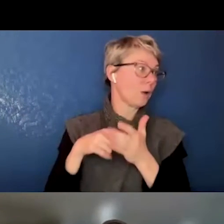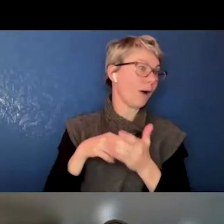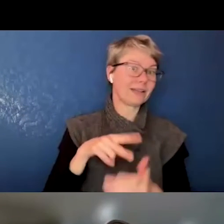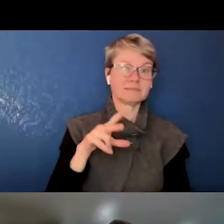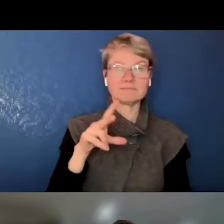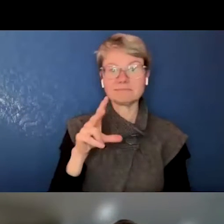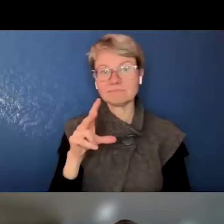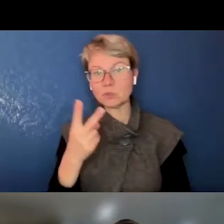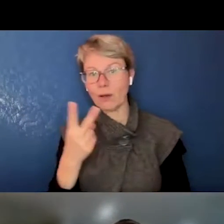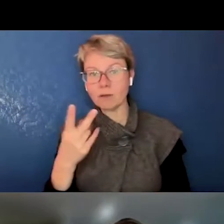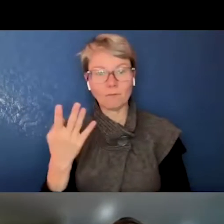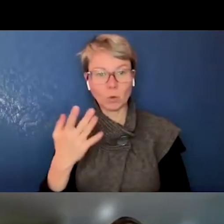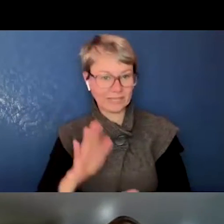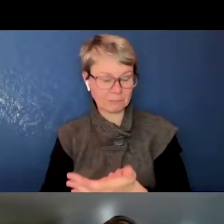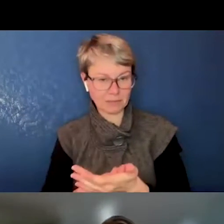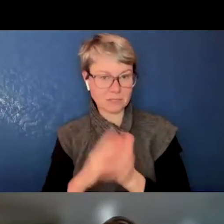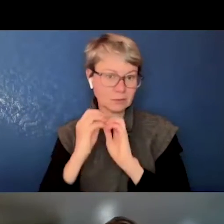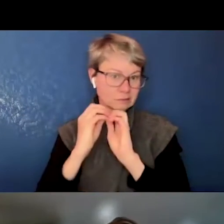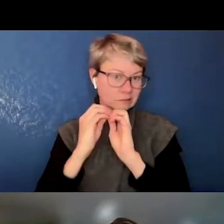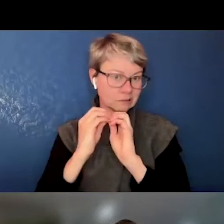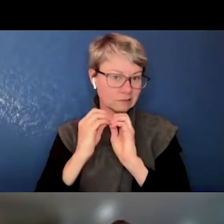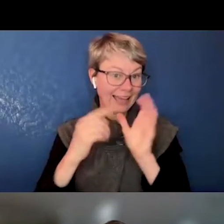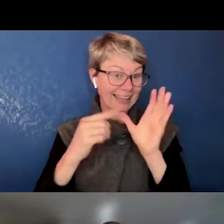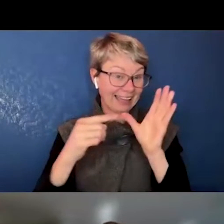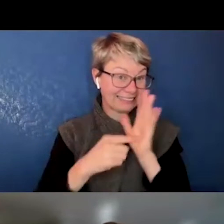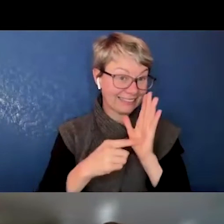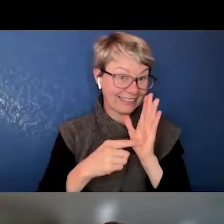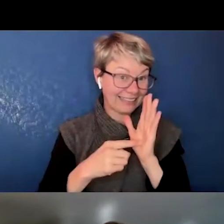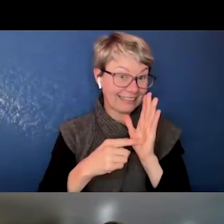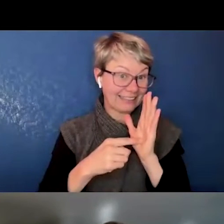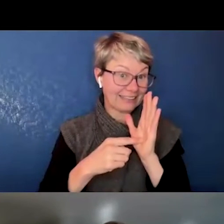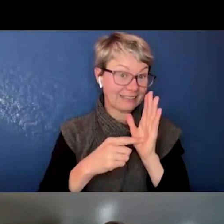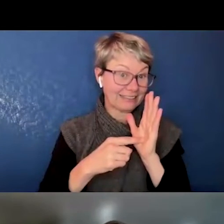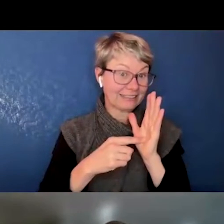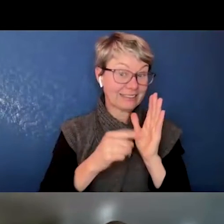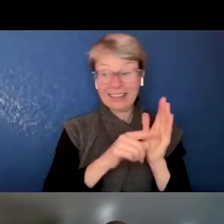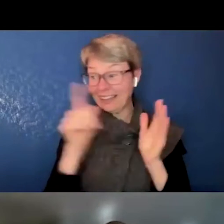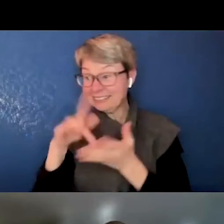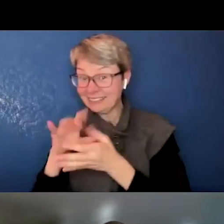were successful with negotiating with center link so he had had no income for 12 months and